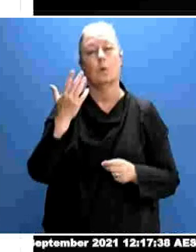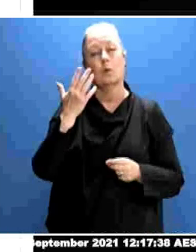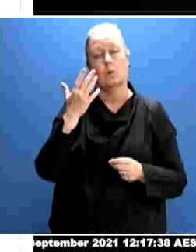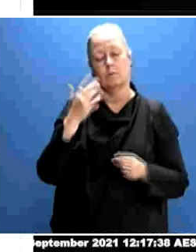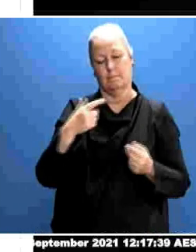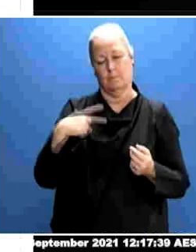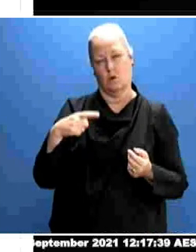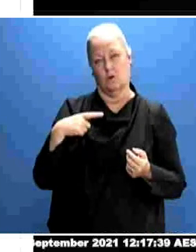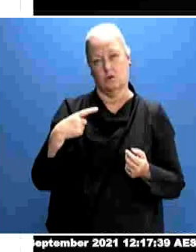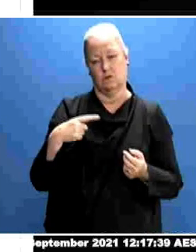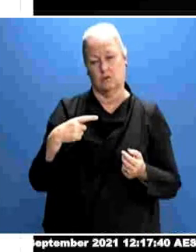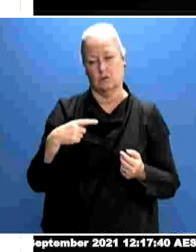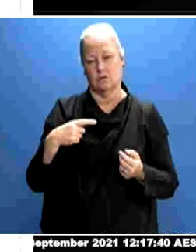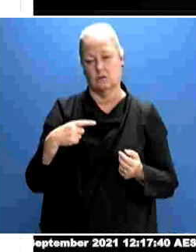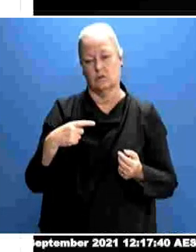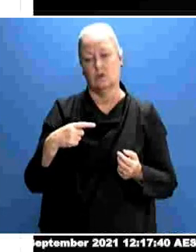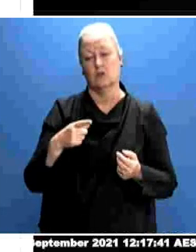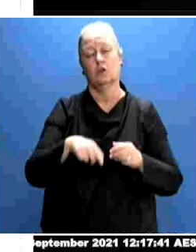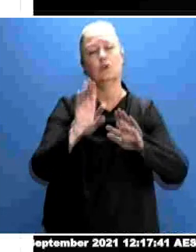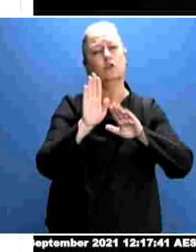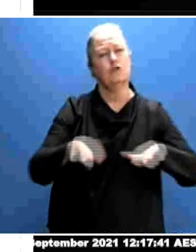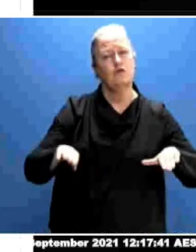detaining or depriving a child of their liberty